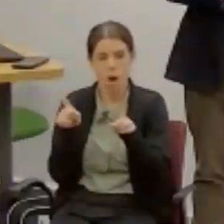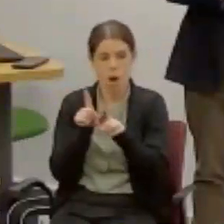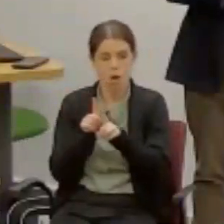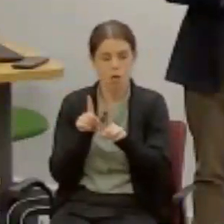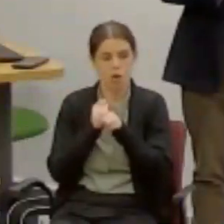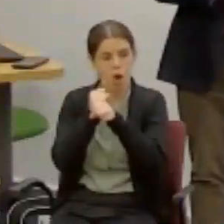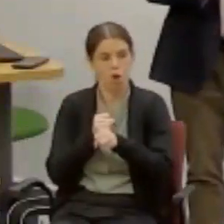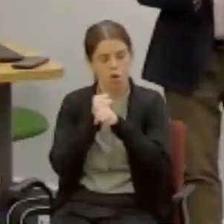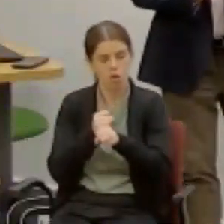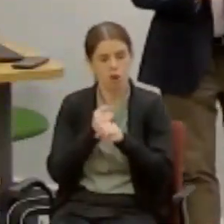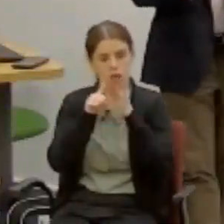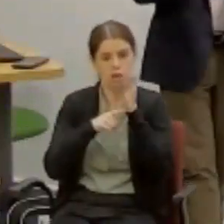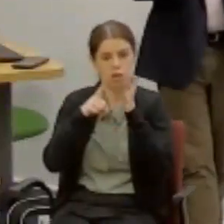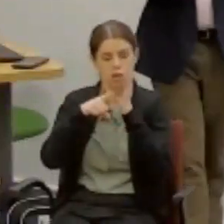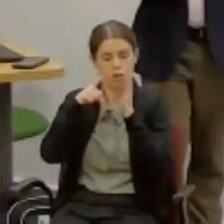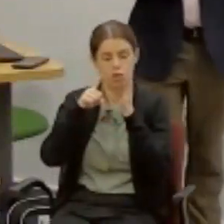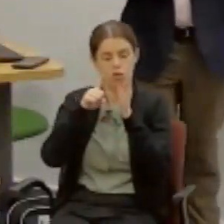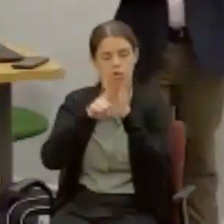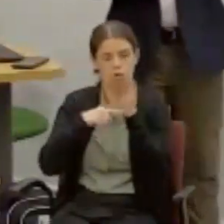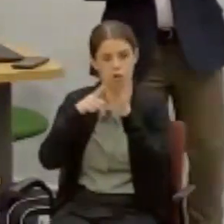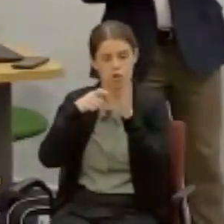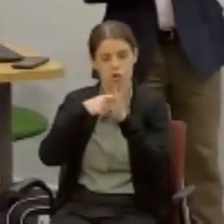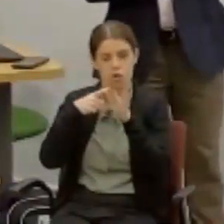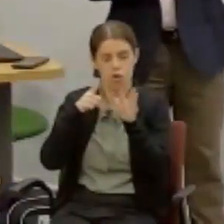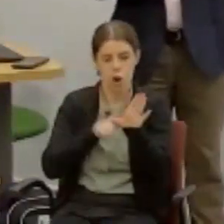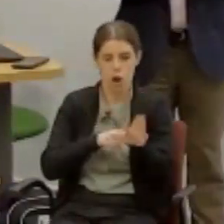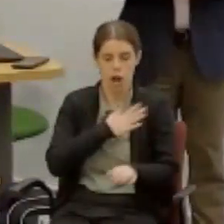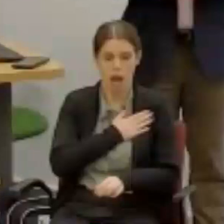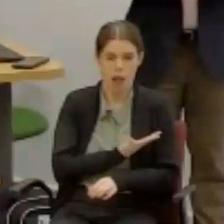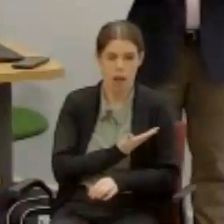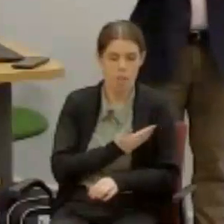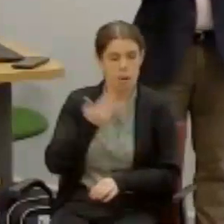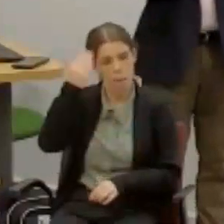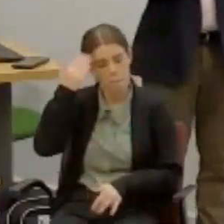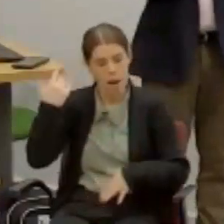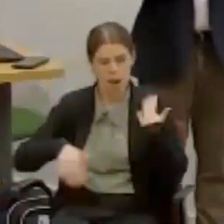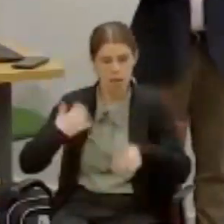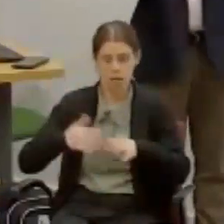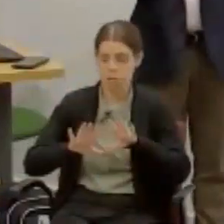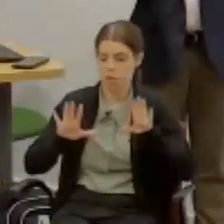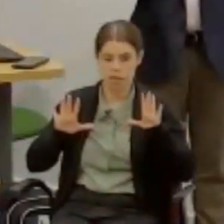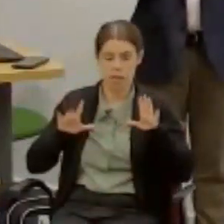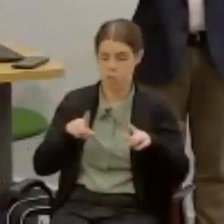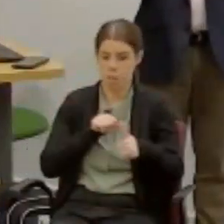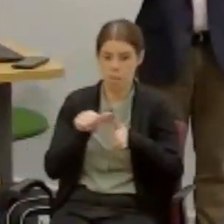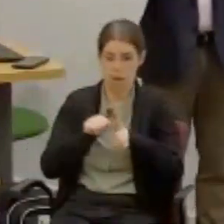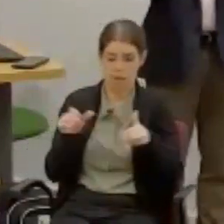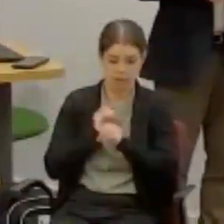But the Jockey Club one was the brain injury, that was all the information they had, but it was best that nothing else had nothing.